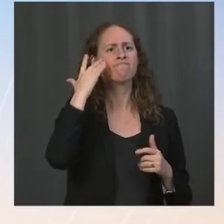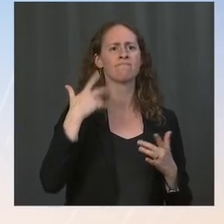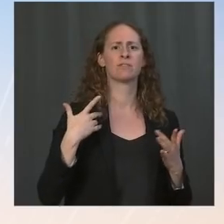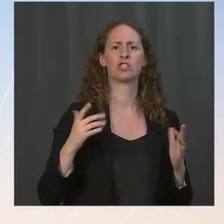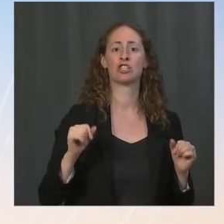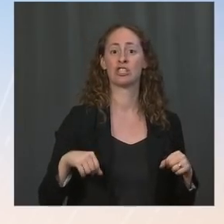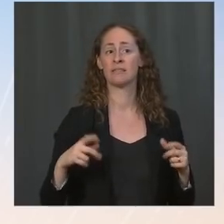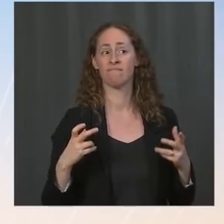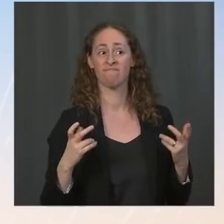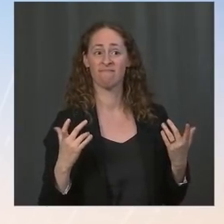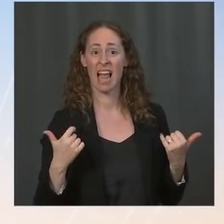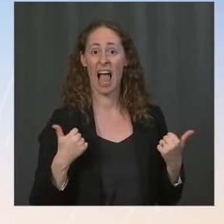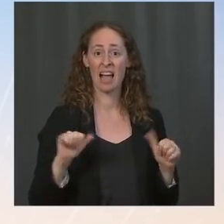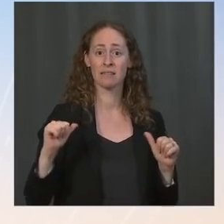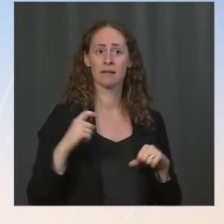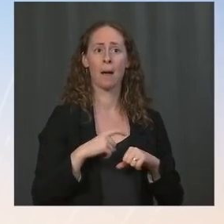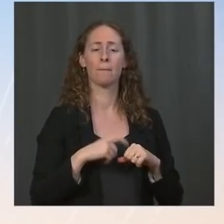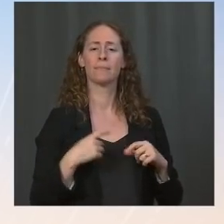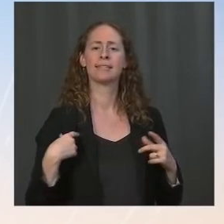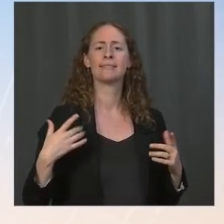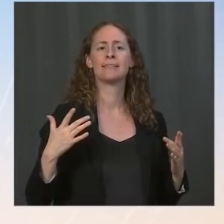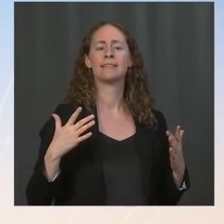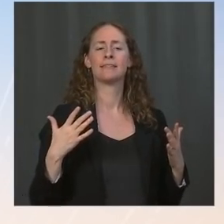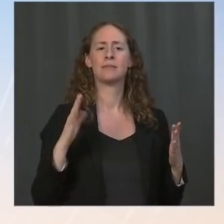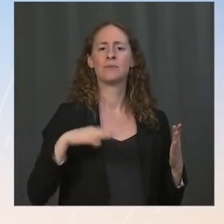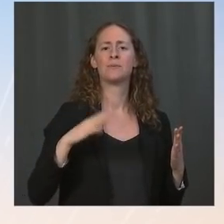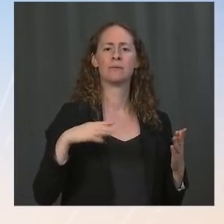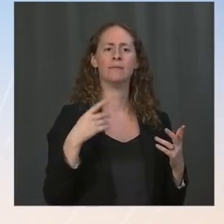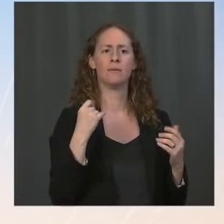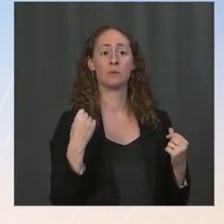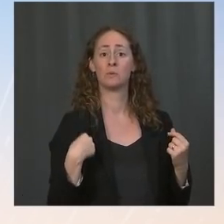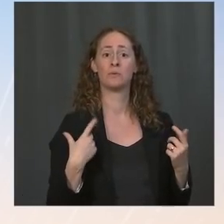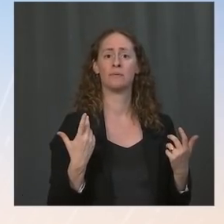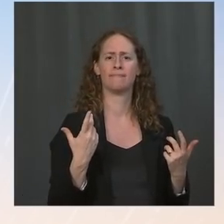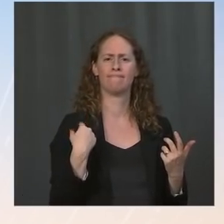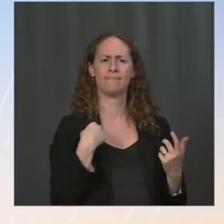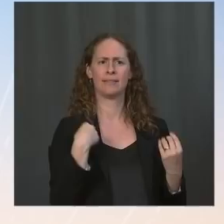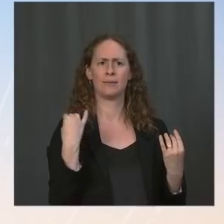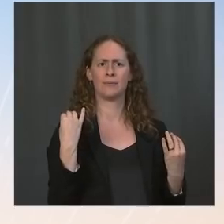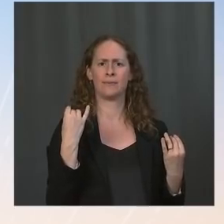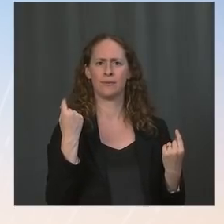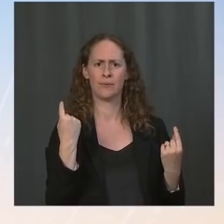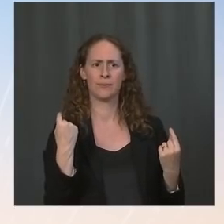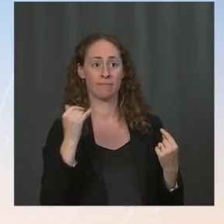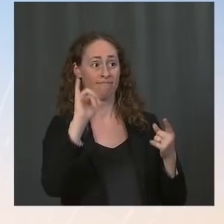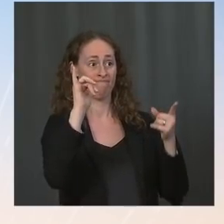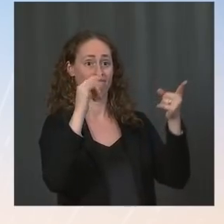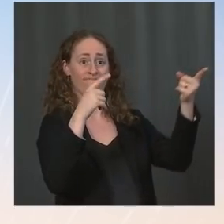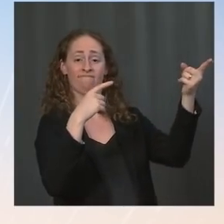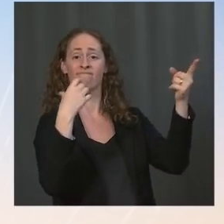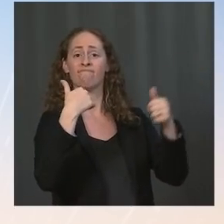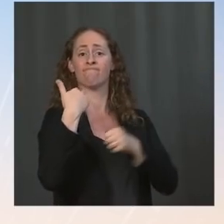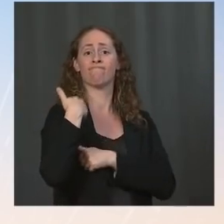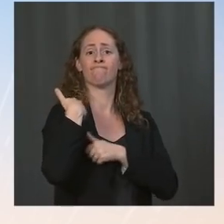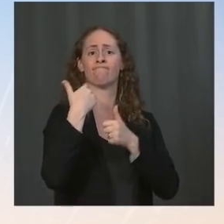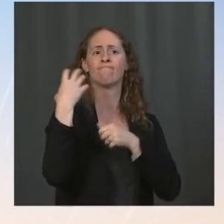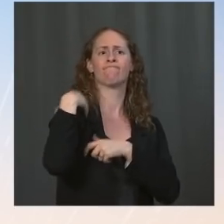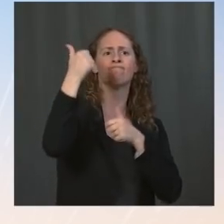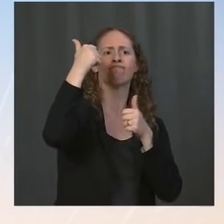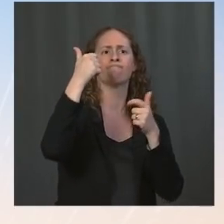What we can do and what our commanders on the ground do who have access to all this information as well is mitigate risks. We can't eliminate risk.